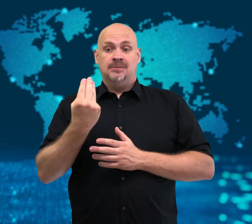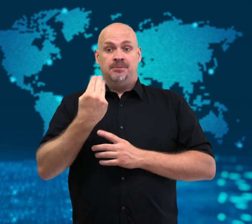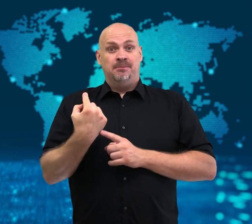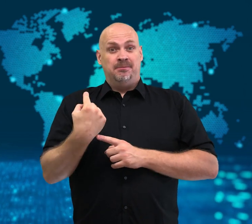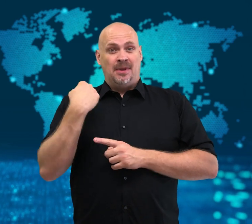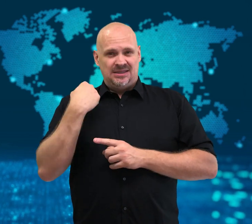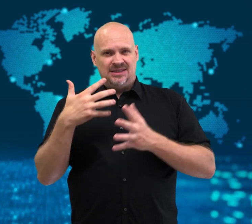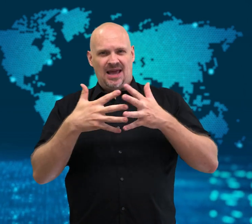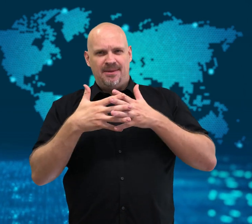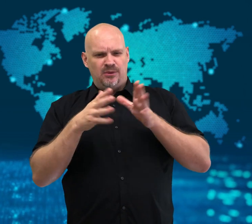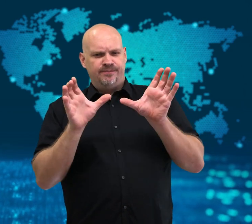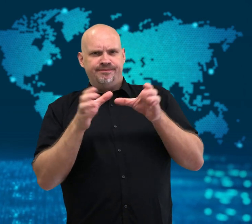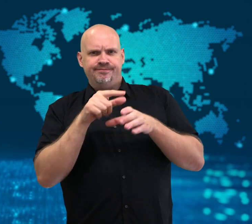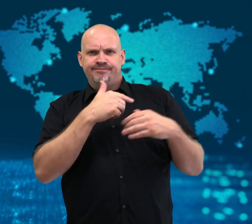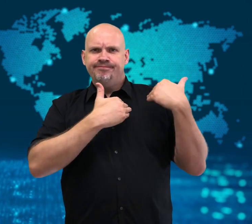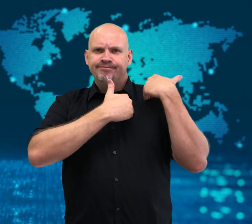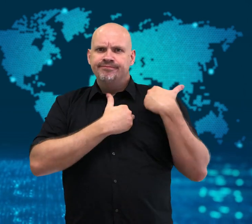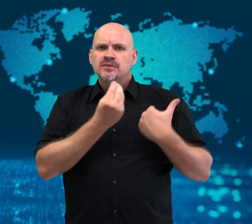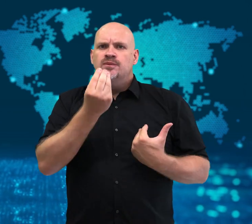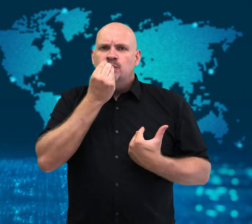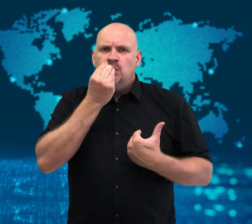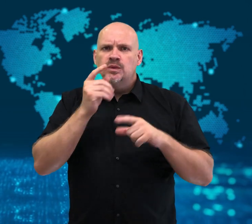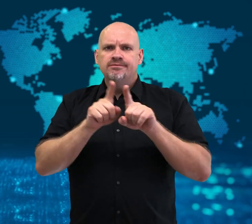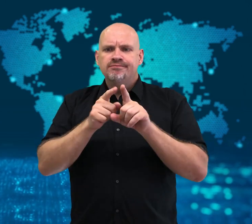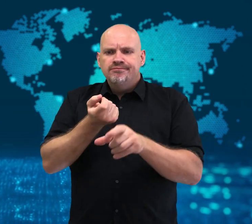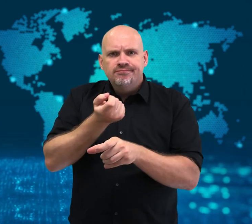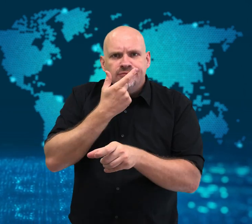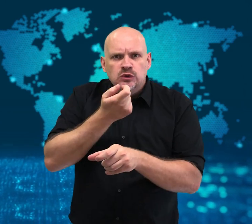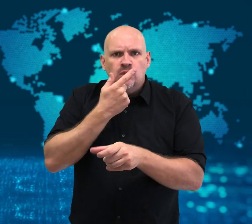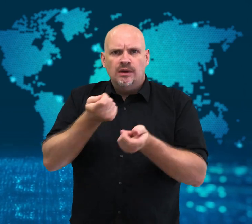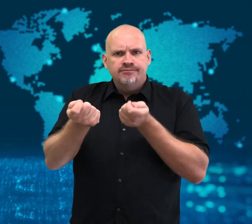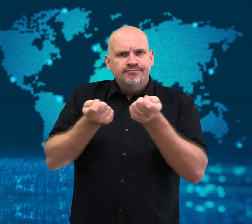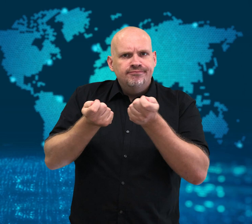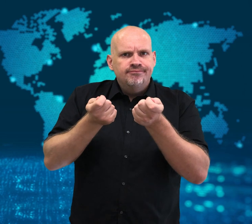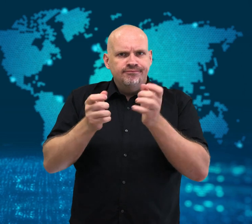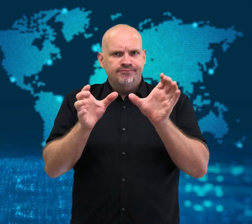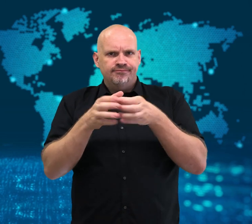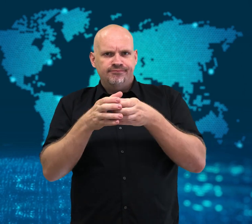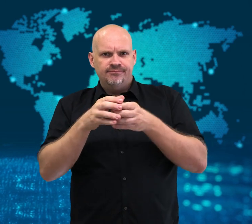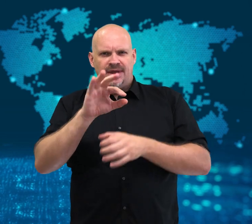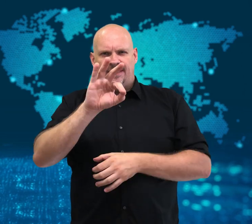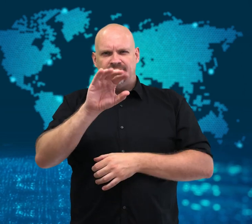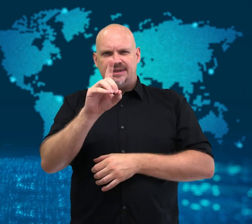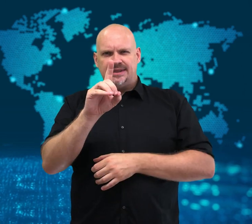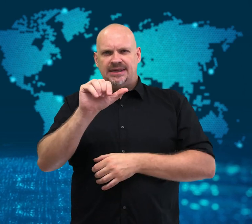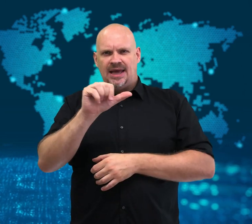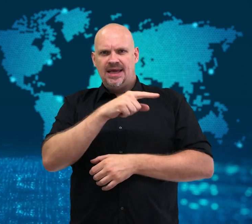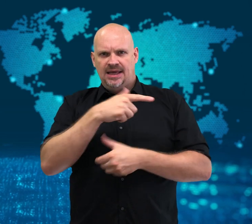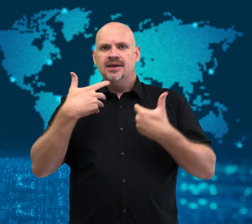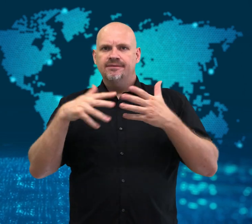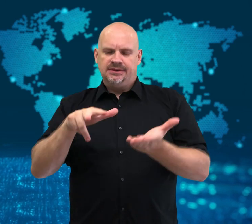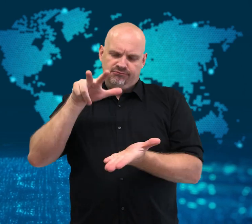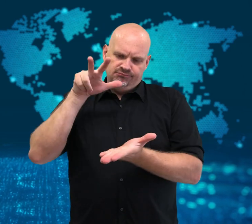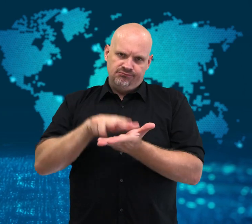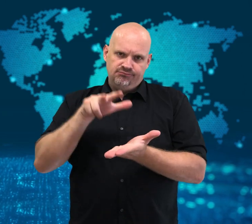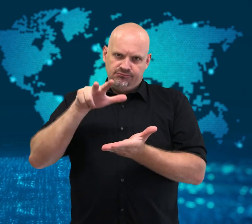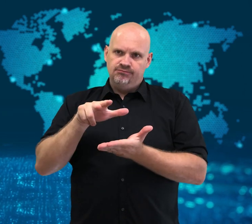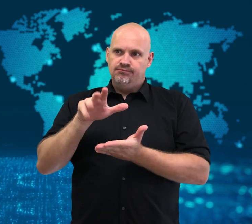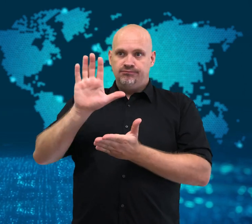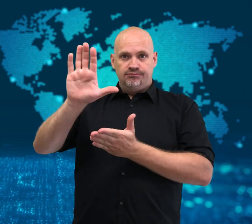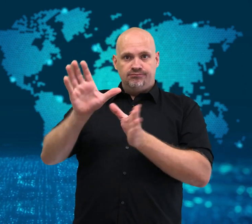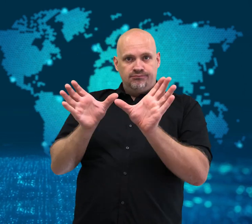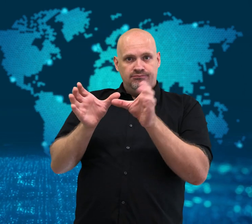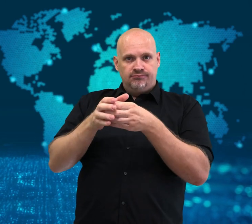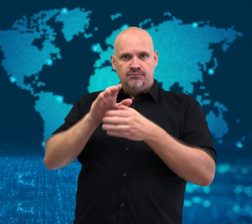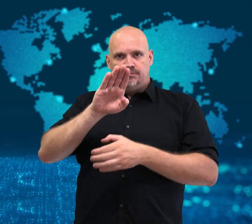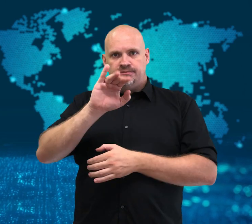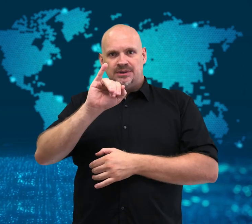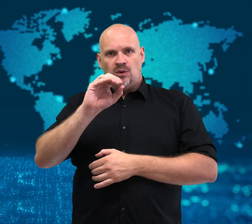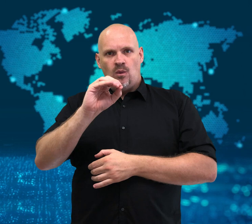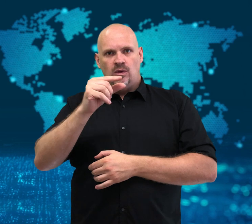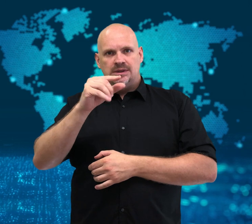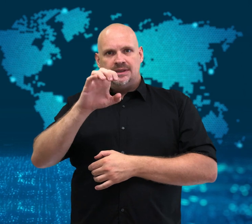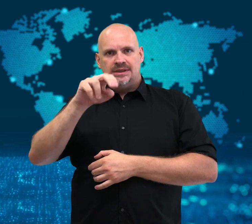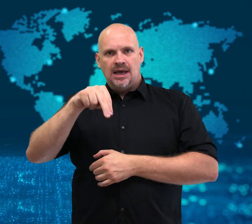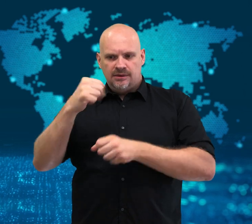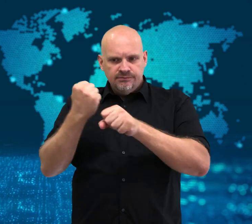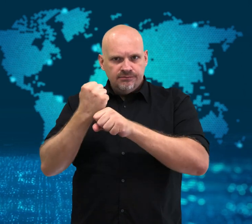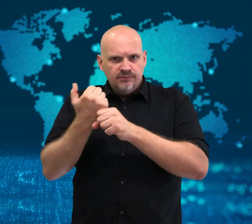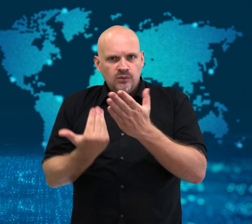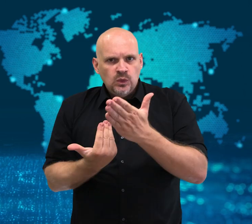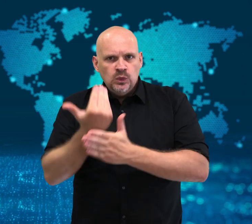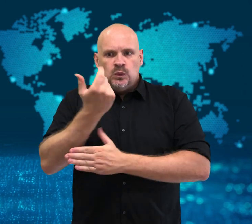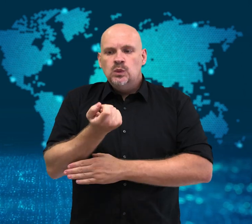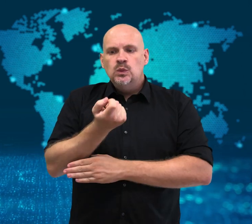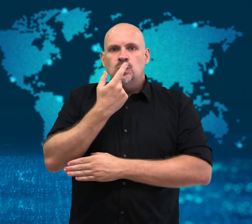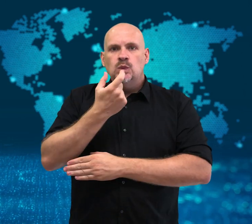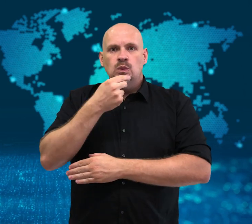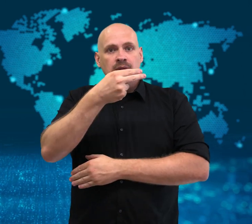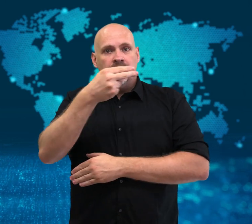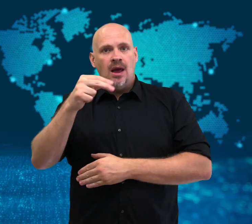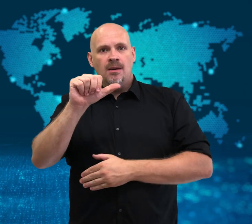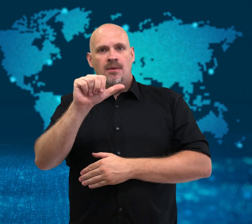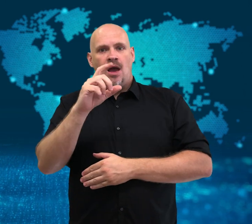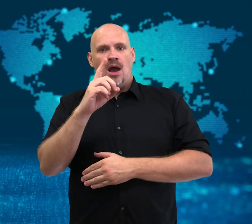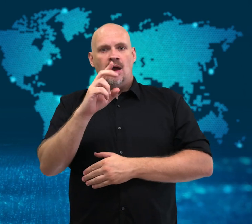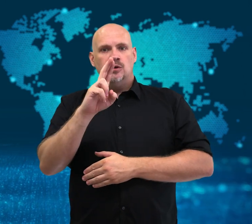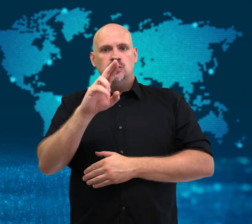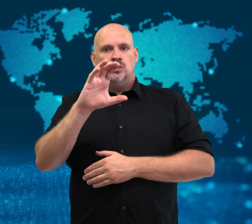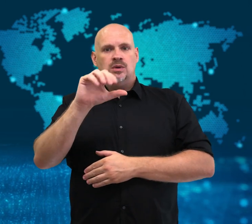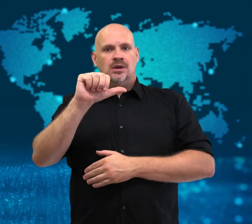the US’ Food and Drug Administration (FDA) approved Biogen’s drug, Aducanumab.